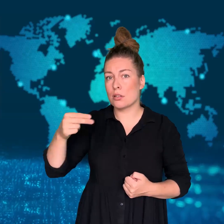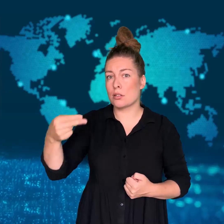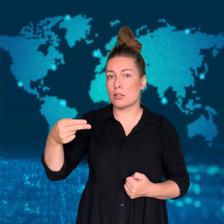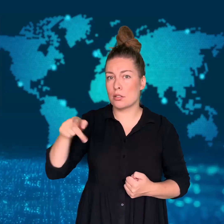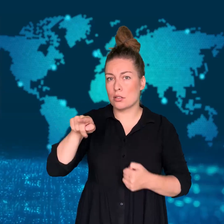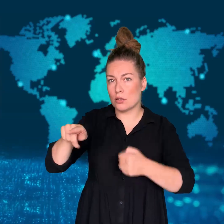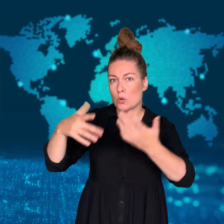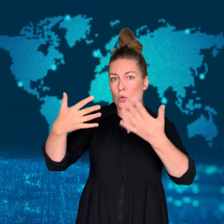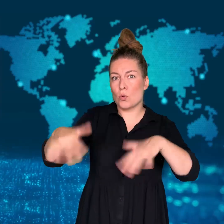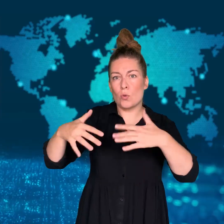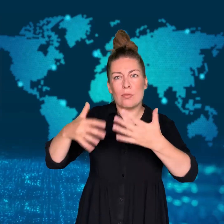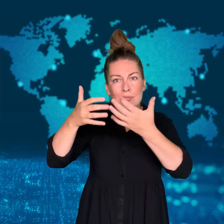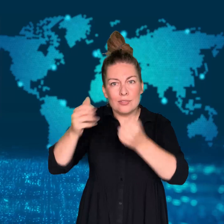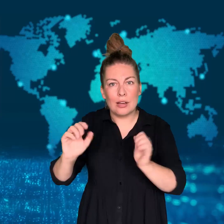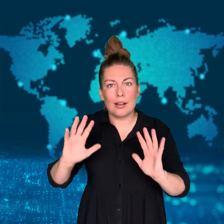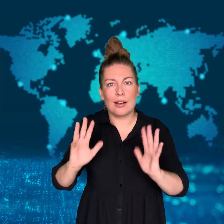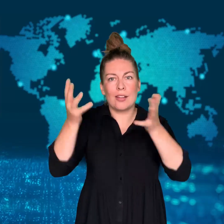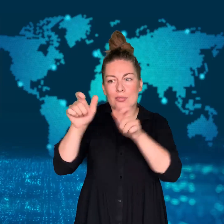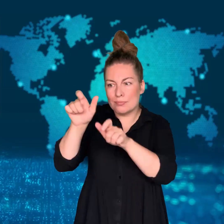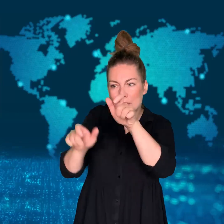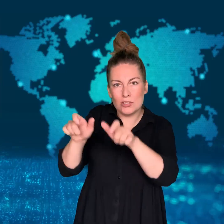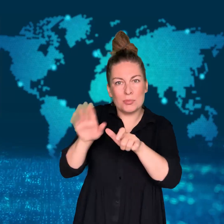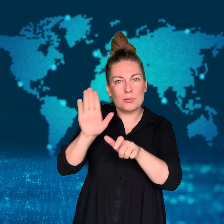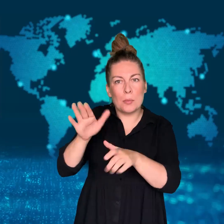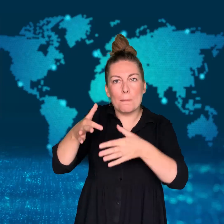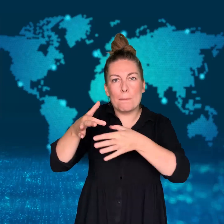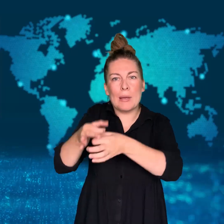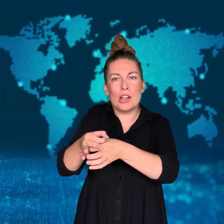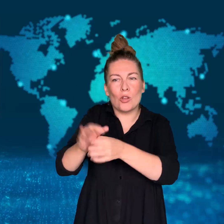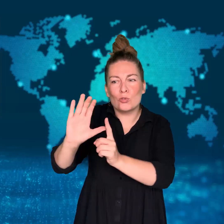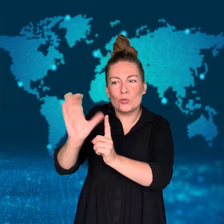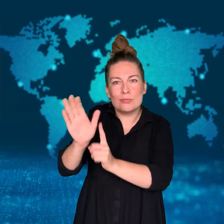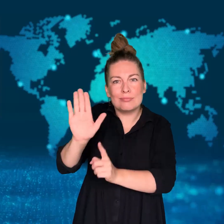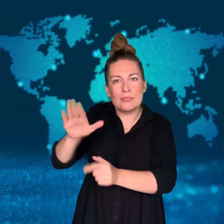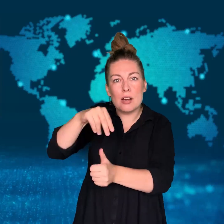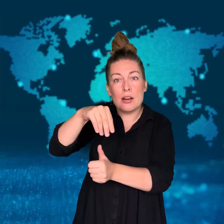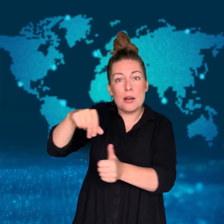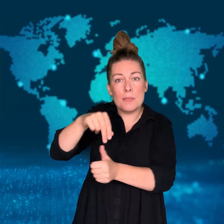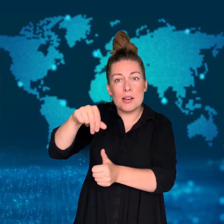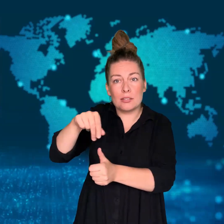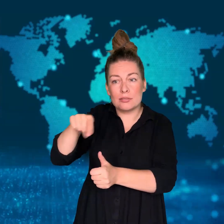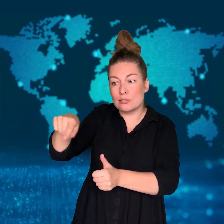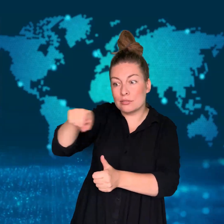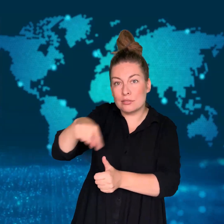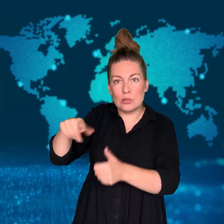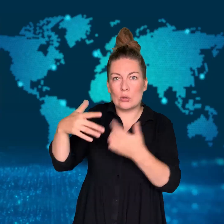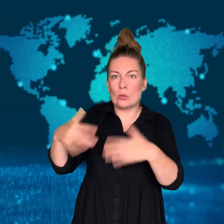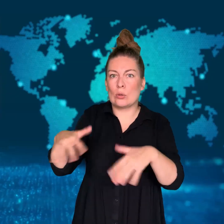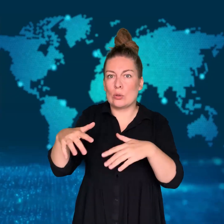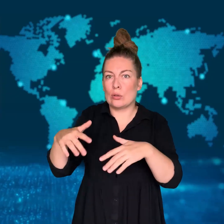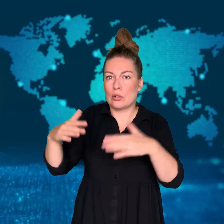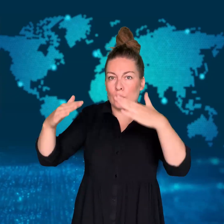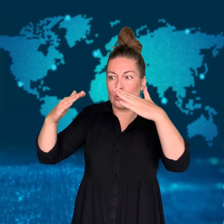in a region in Azerbaijan called Nagorno-Karabakh.